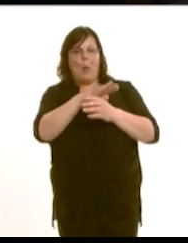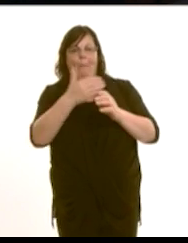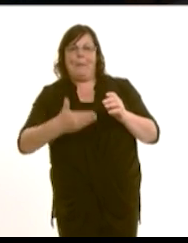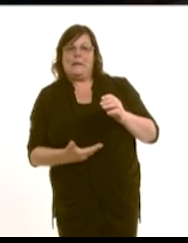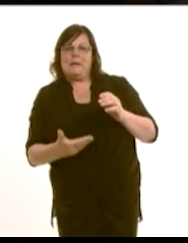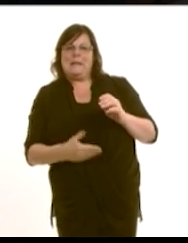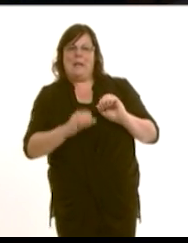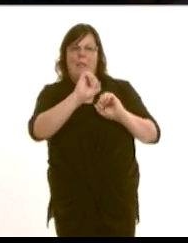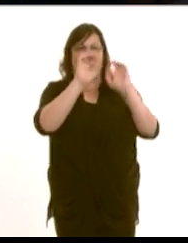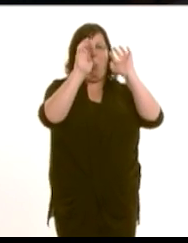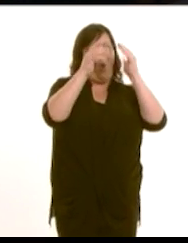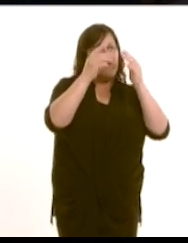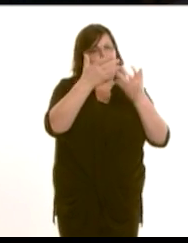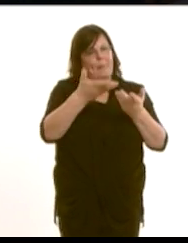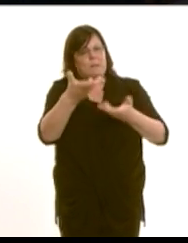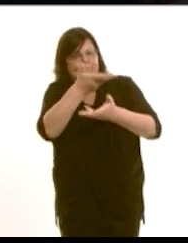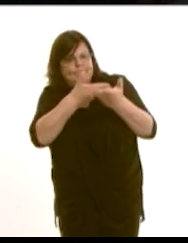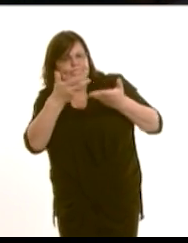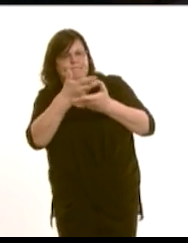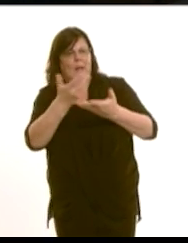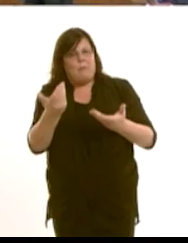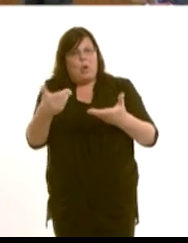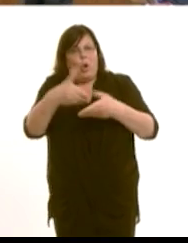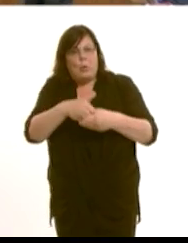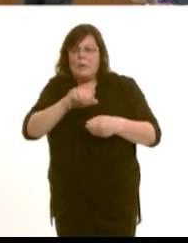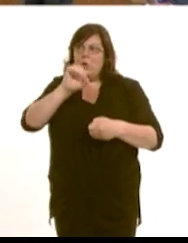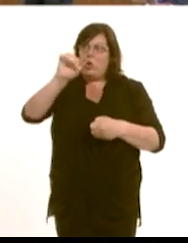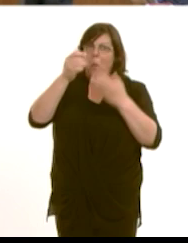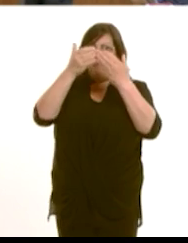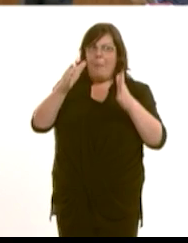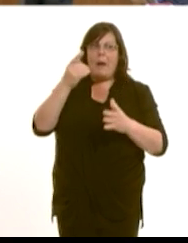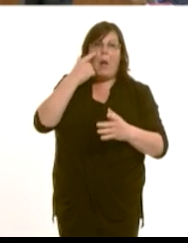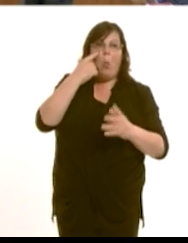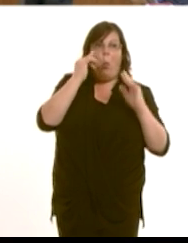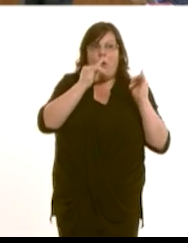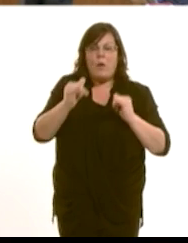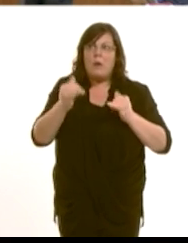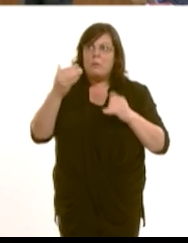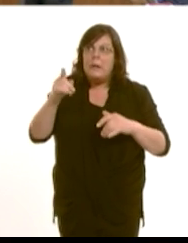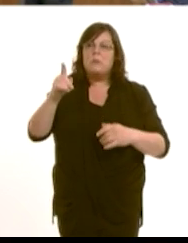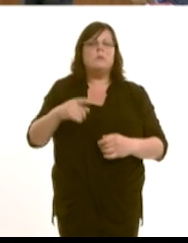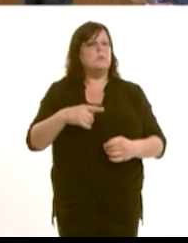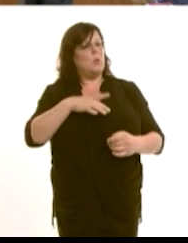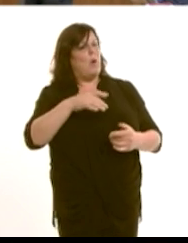into account, and how are they being taken into account by the public inquiry? Carwyn Jones: Well, I would expect the inquiry to take full account of the views of all those